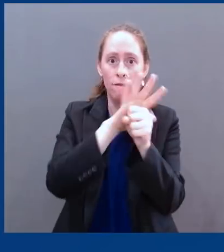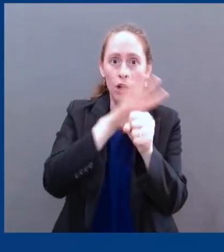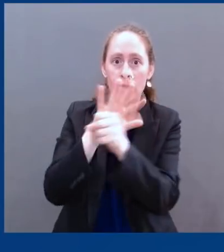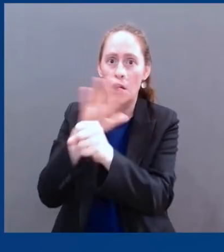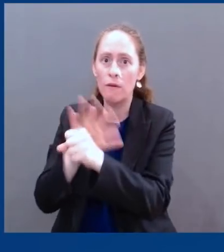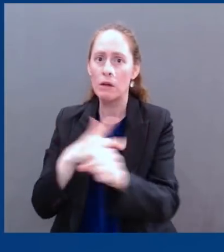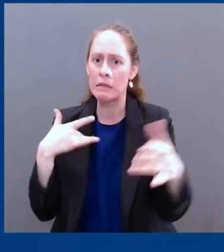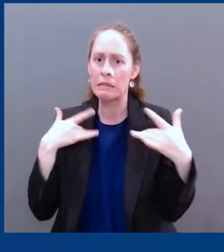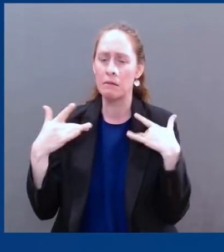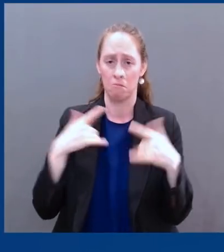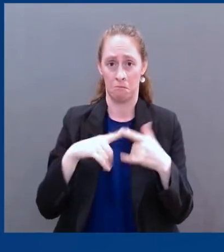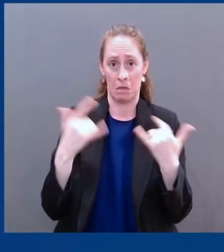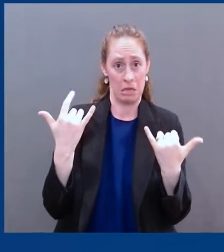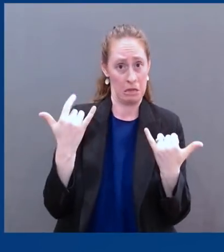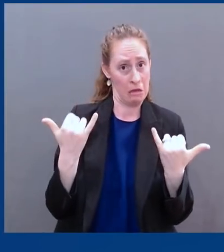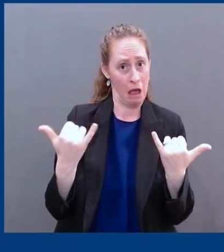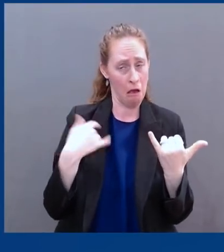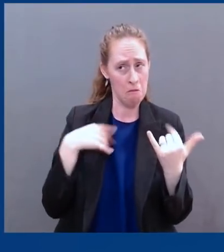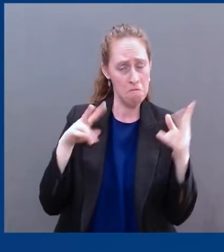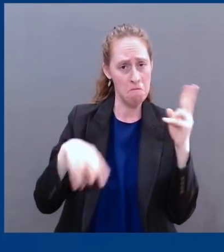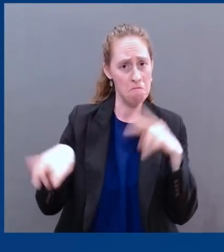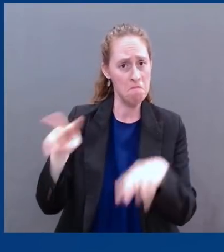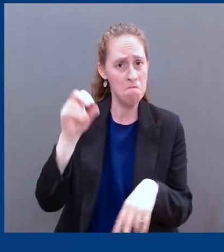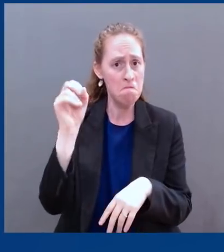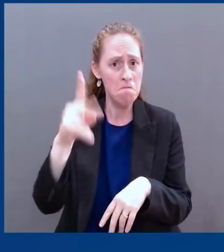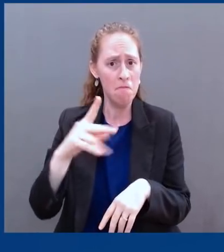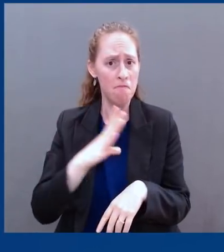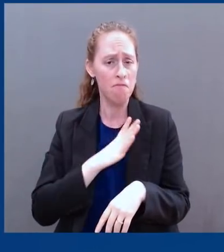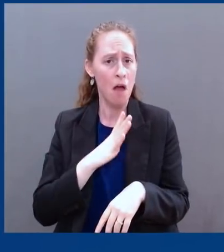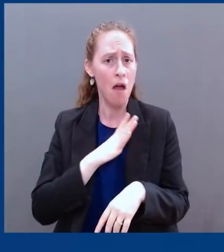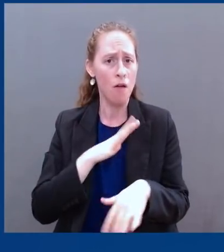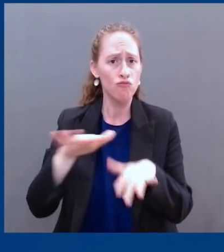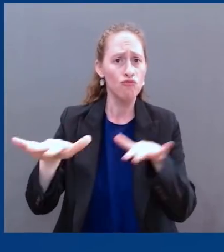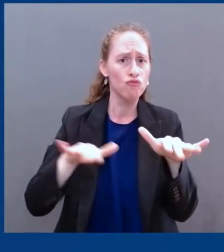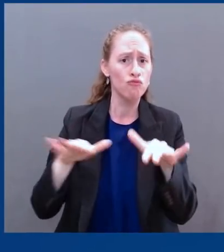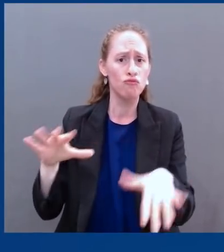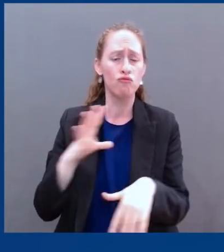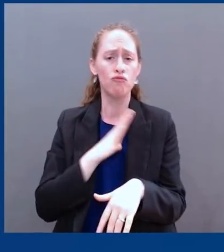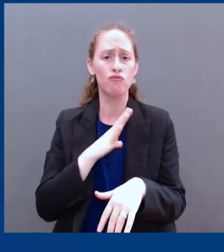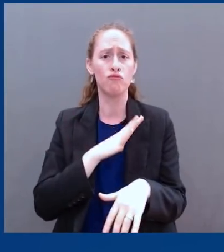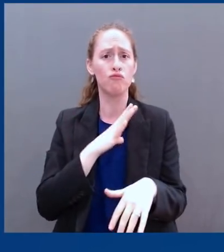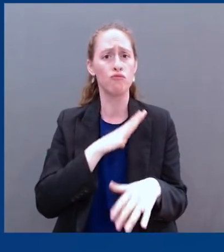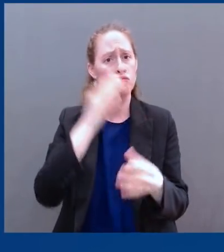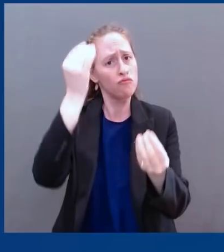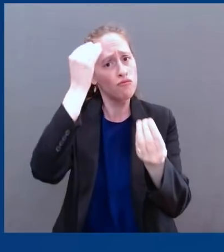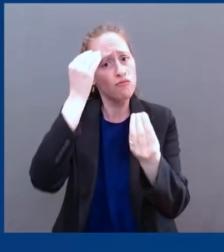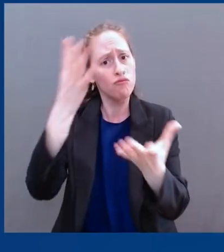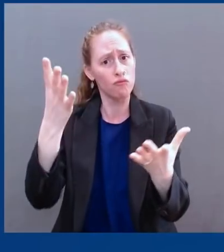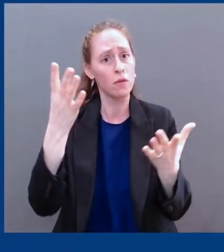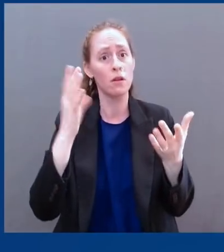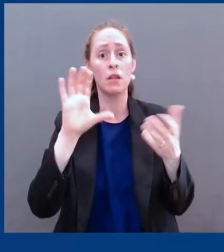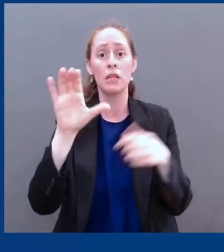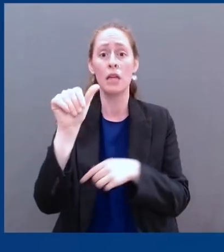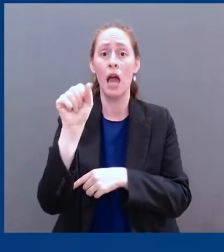Nationwide, cases have been steadily decreasing since the Omicron BA.1 surge. While this is good news,